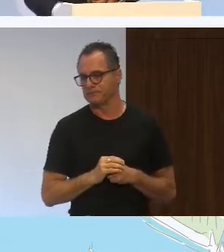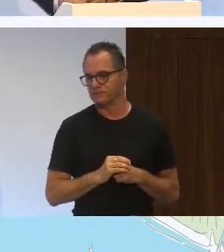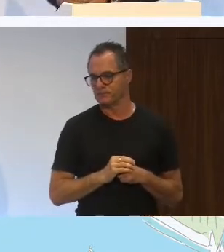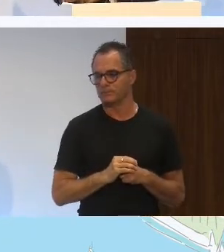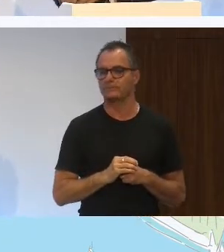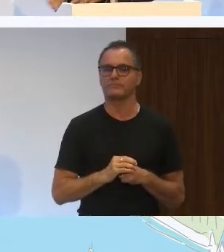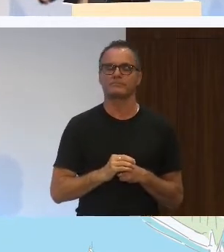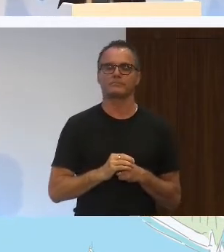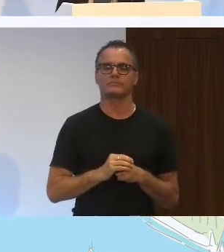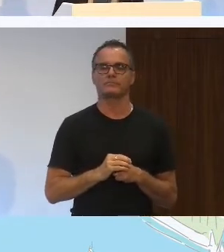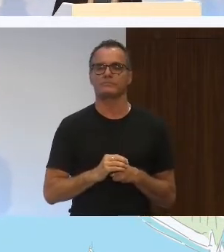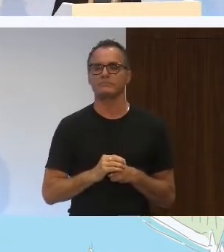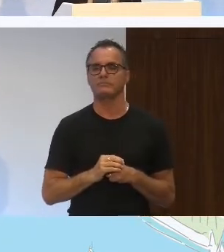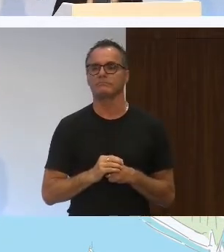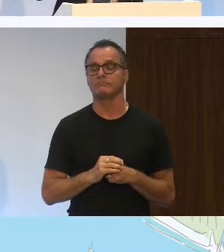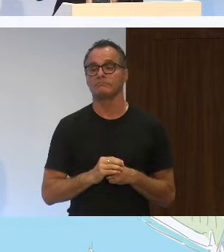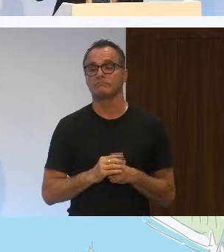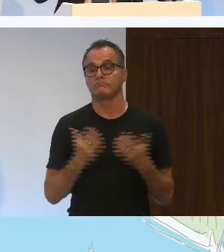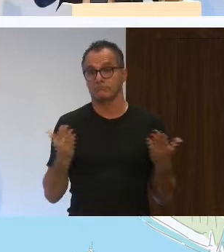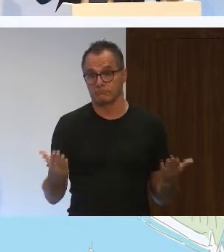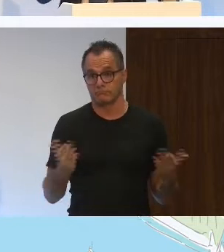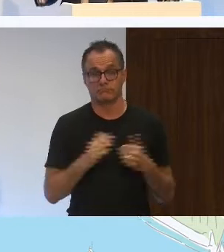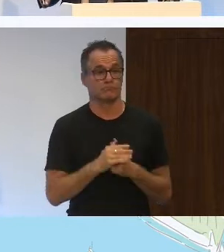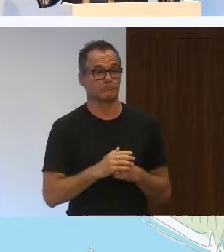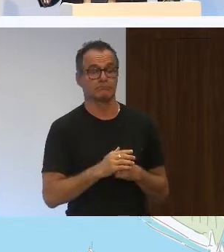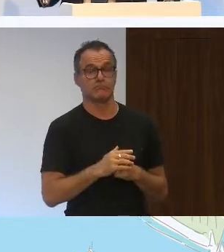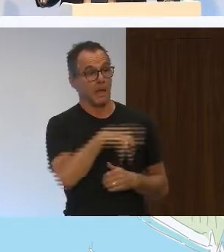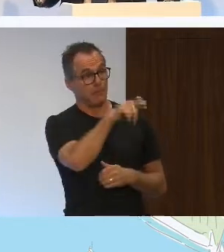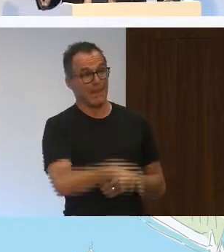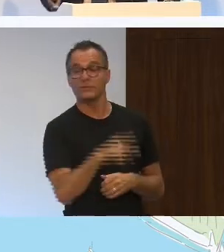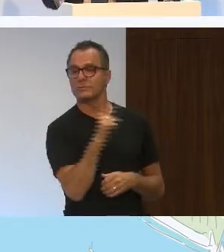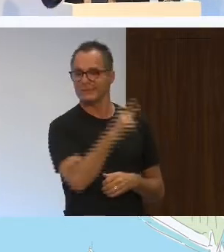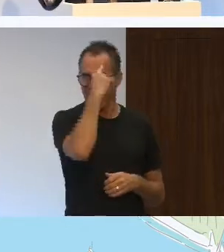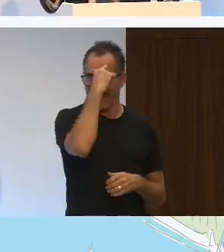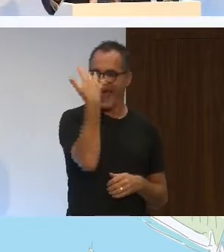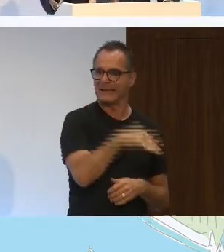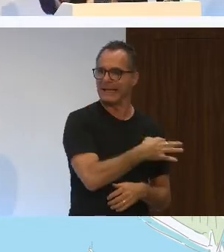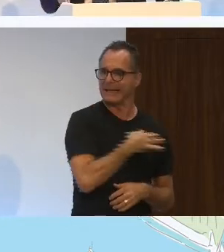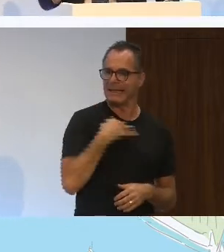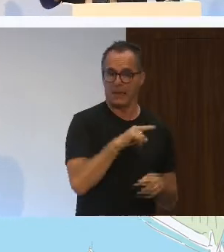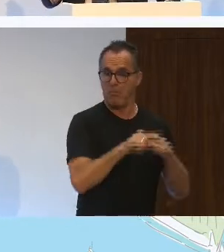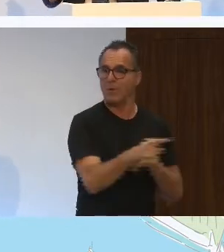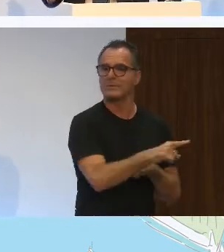While on the other... on the other hand, with the patients I see in headache clinics, most patients say that headache is the main problem.